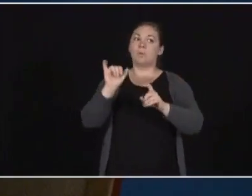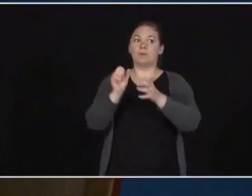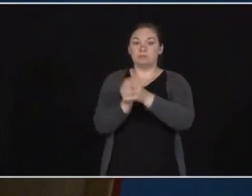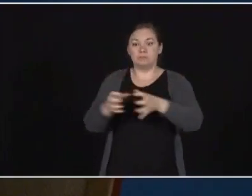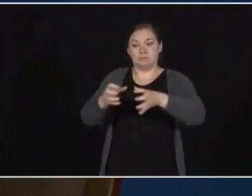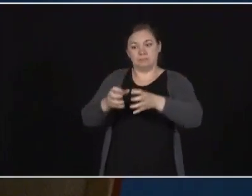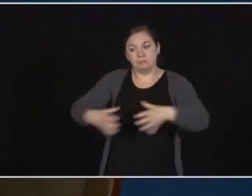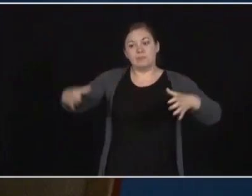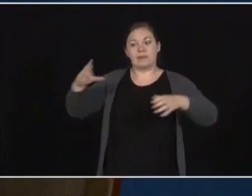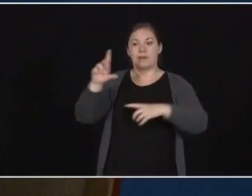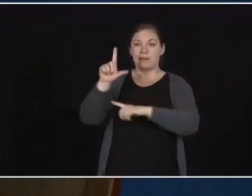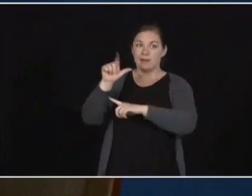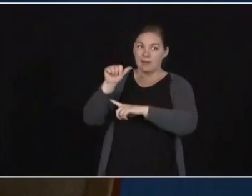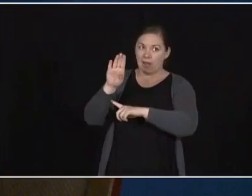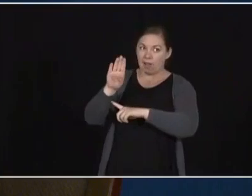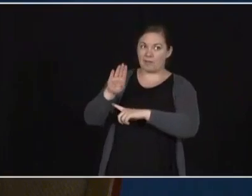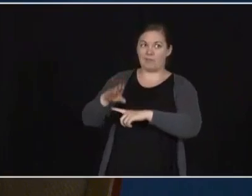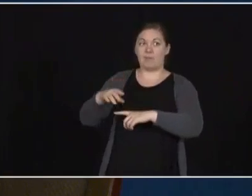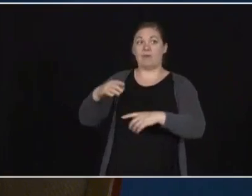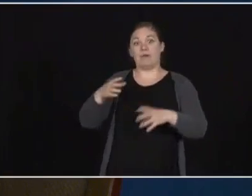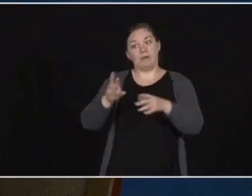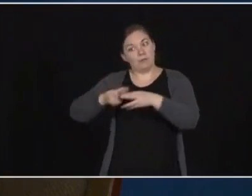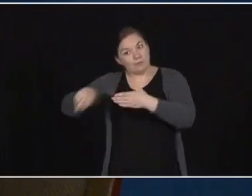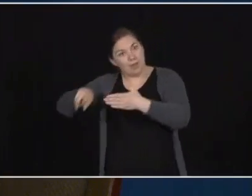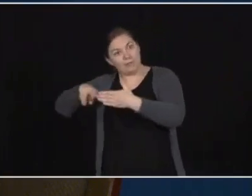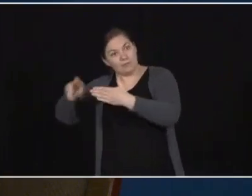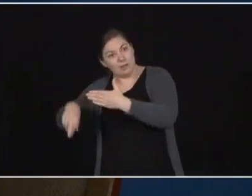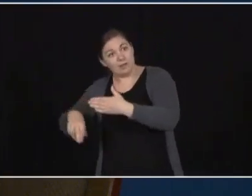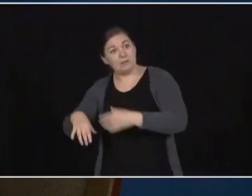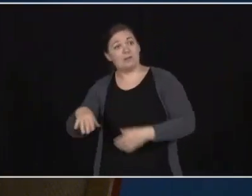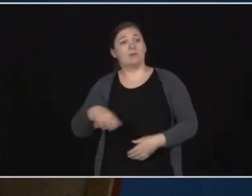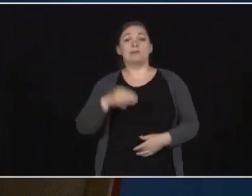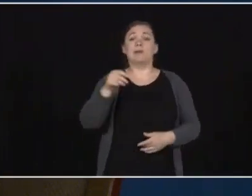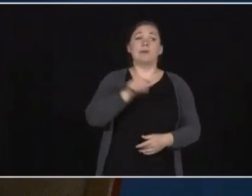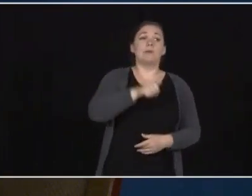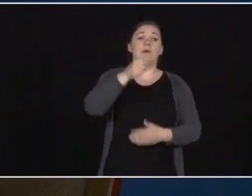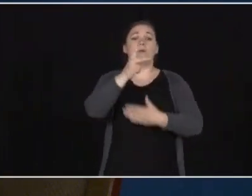as other modalities become available to us